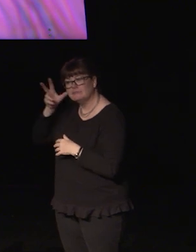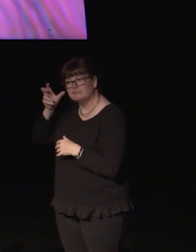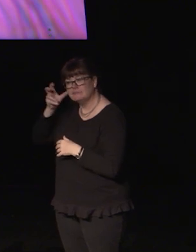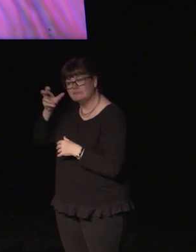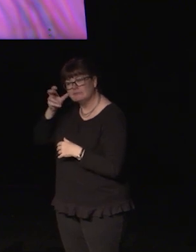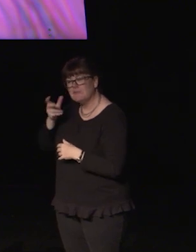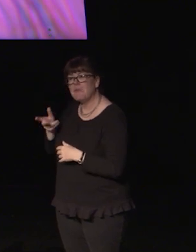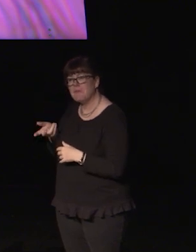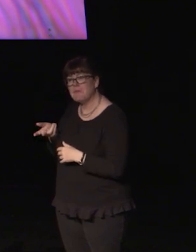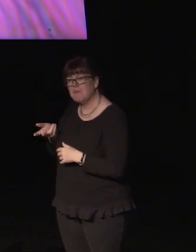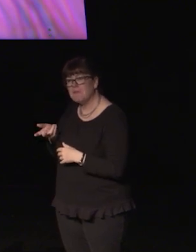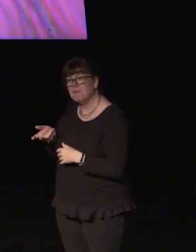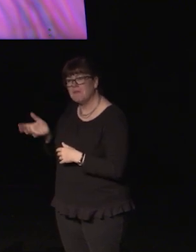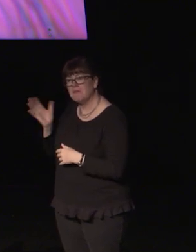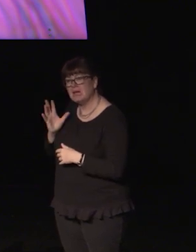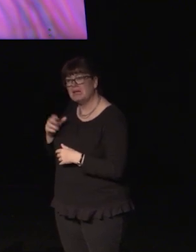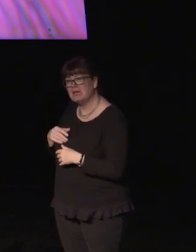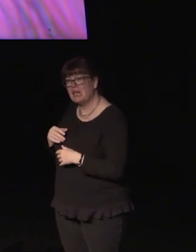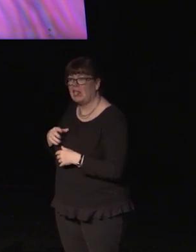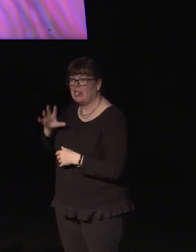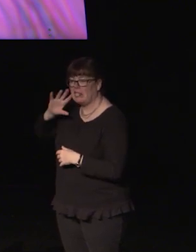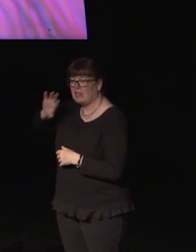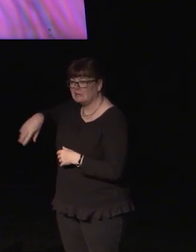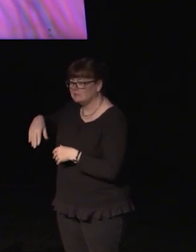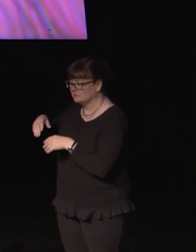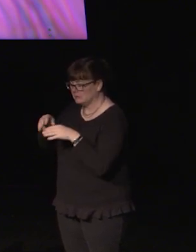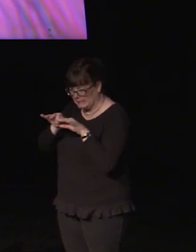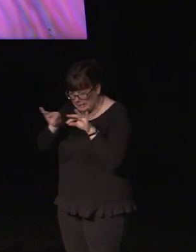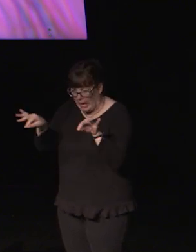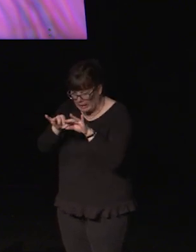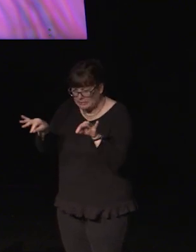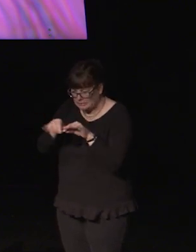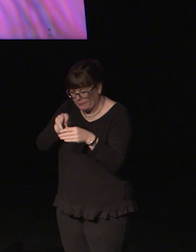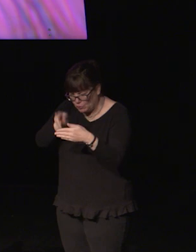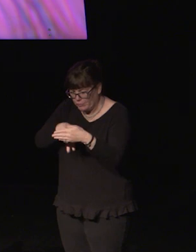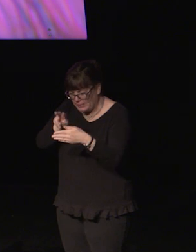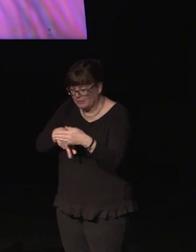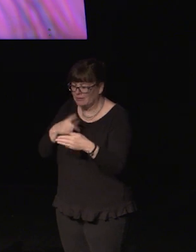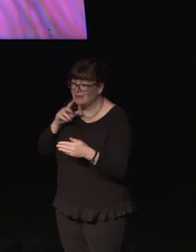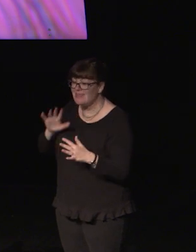I'm going, I kind of fell off of it because there is so much text to read, and now I can just, like I said,